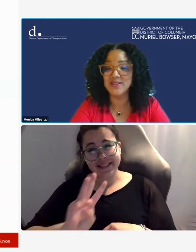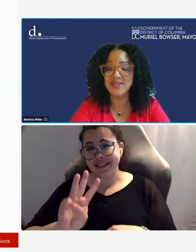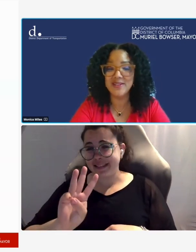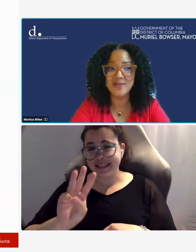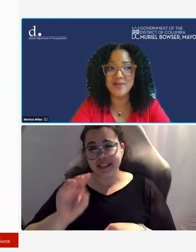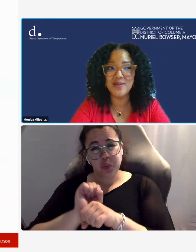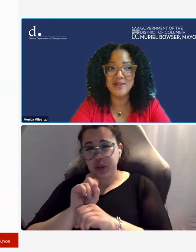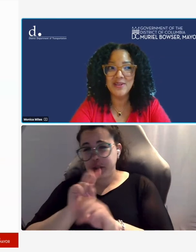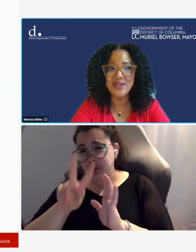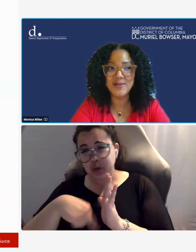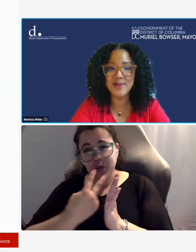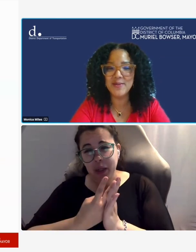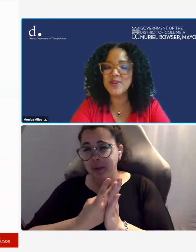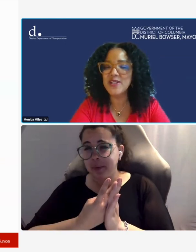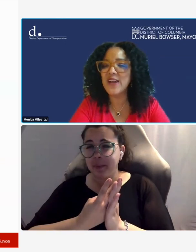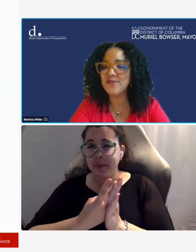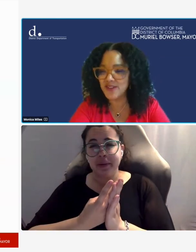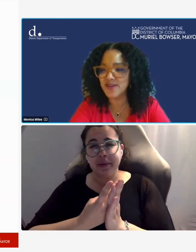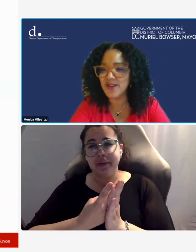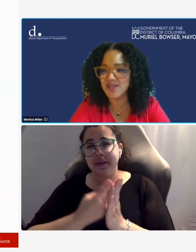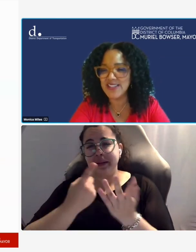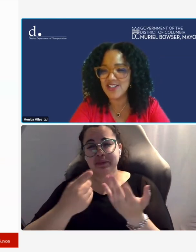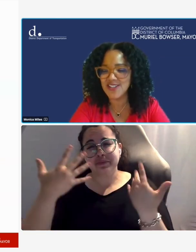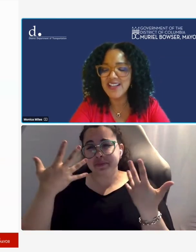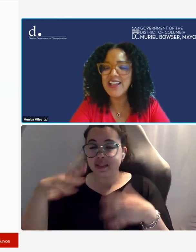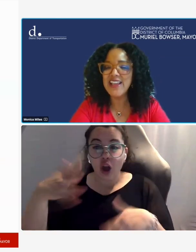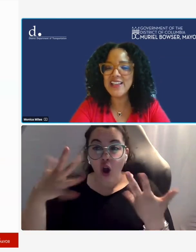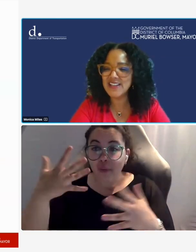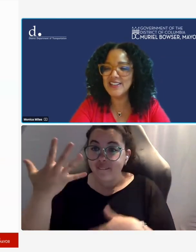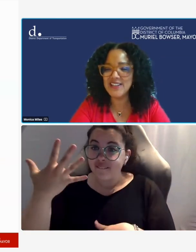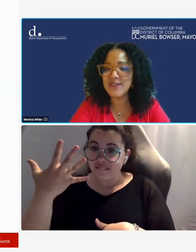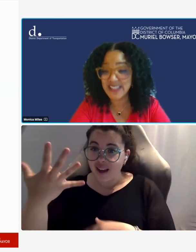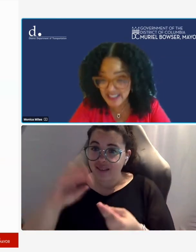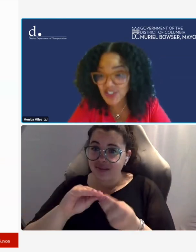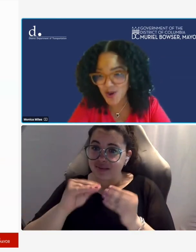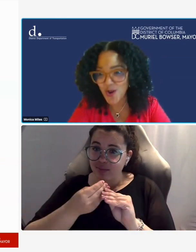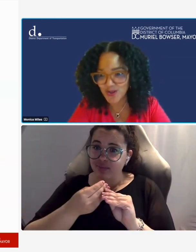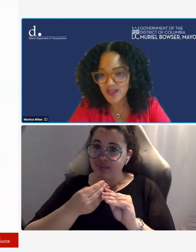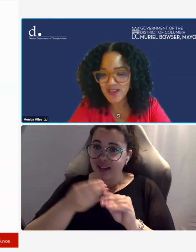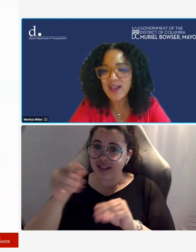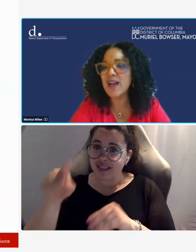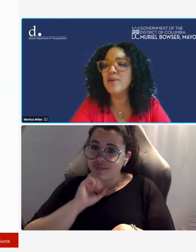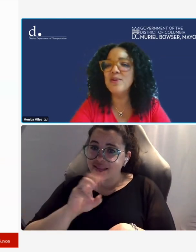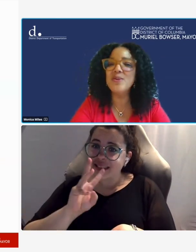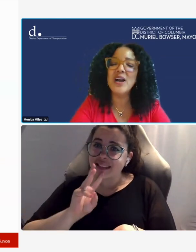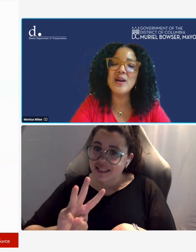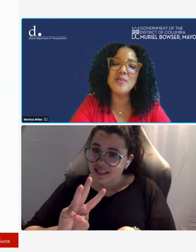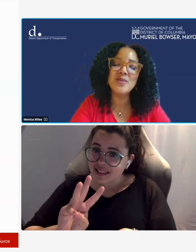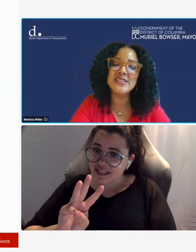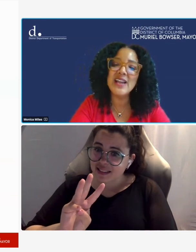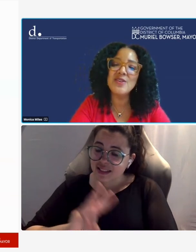know he was already in five figure compensation and it was a six-year-old uh who um it was not